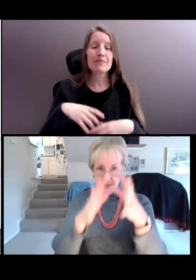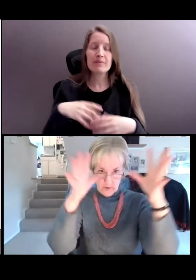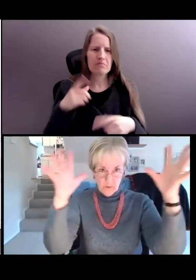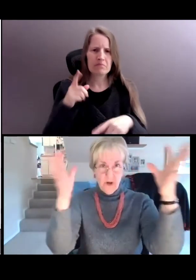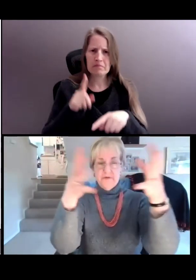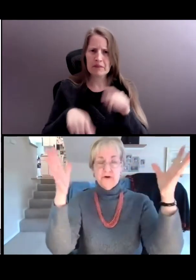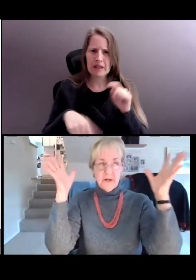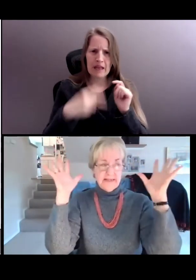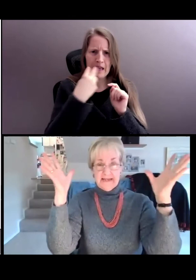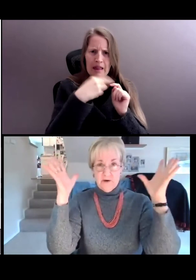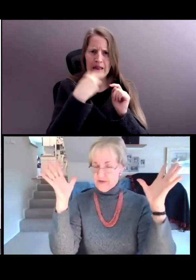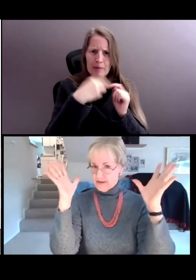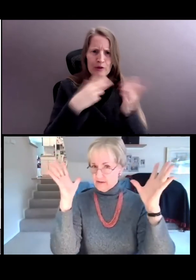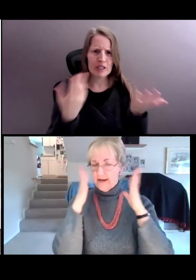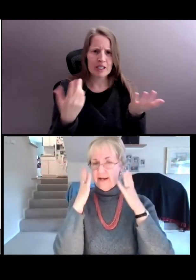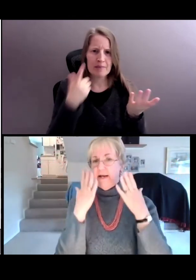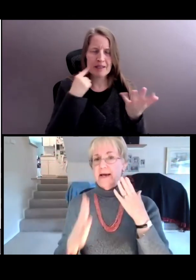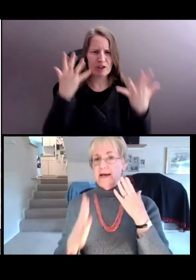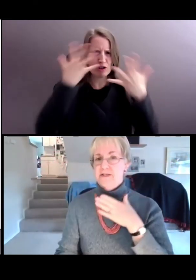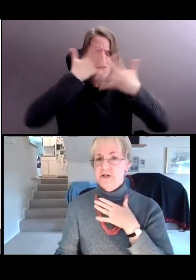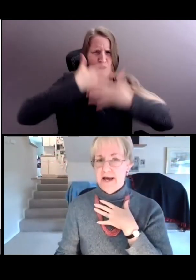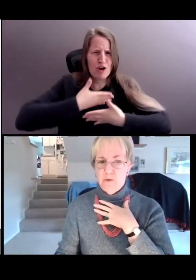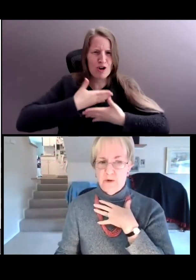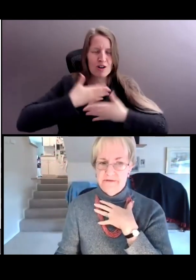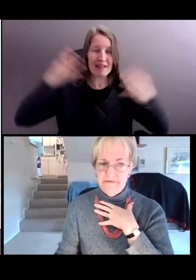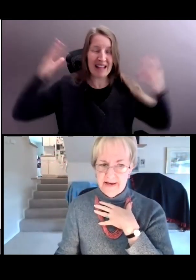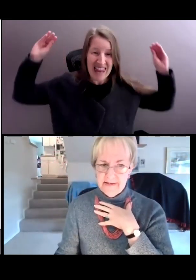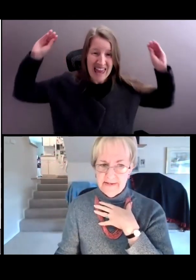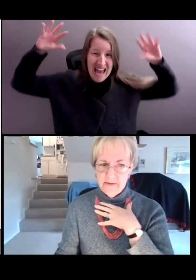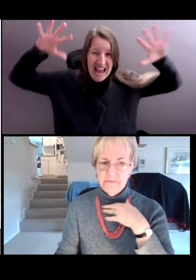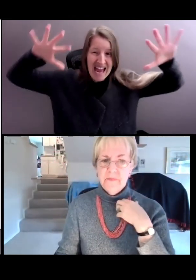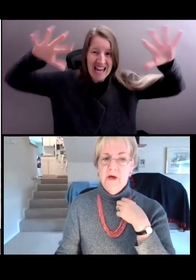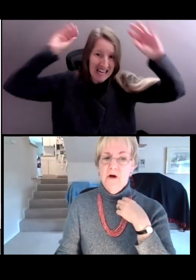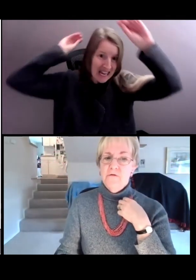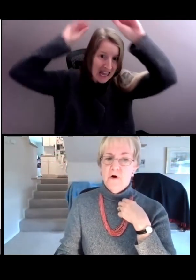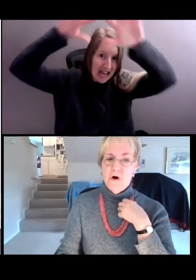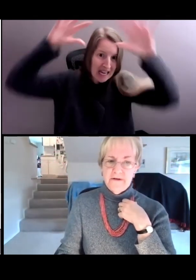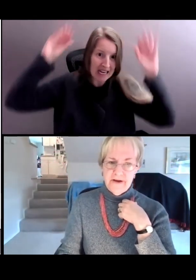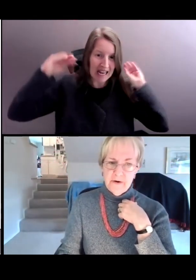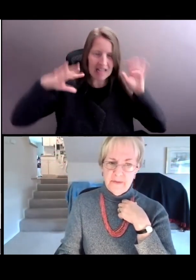you they are going to see all of that light it casts shadow on the face. Hard of hearing